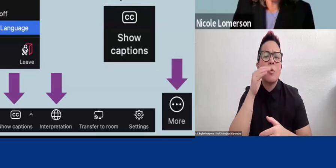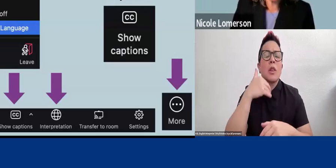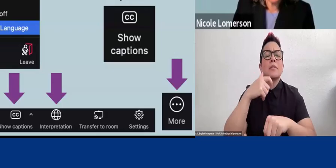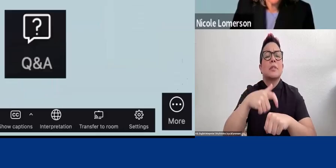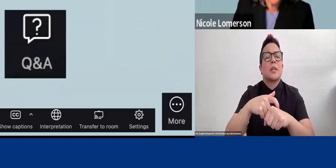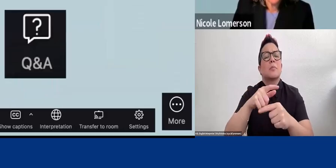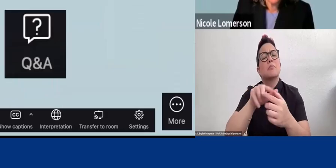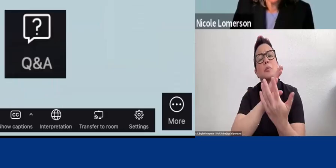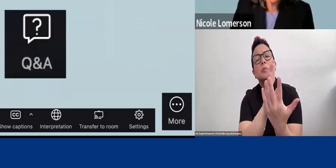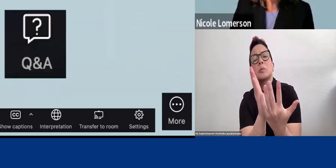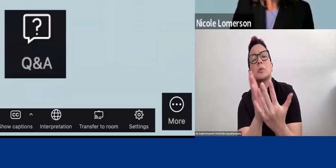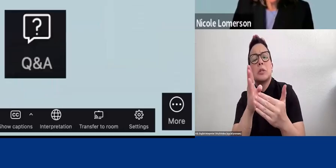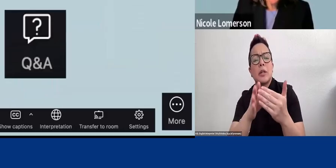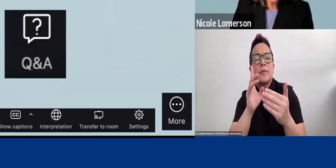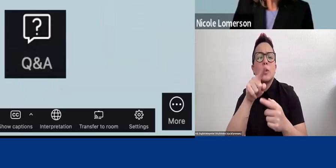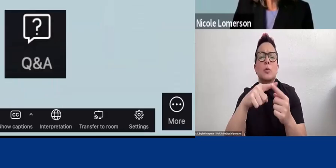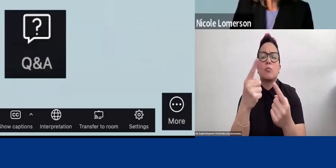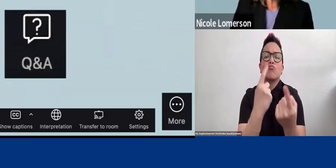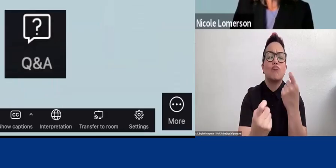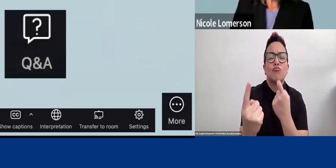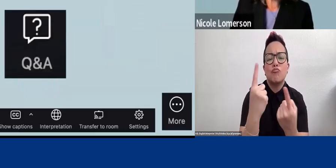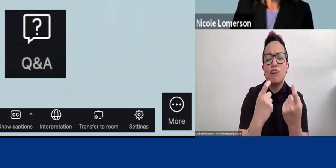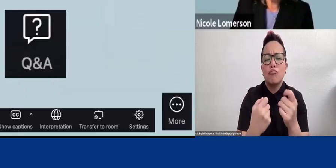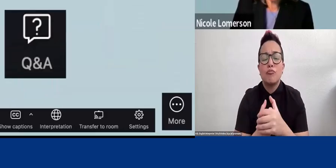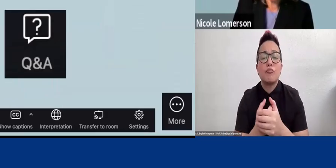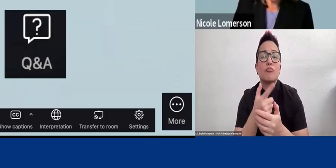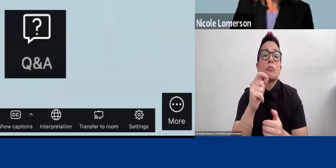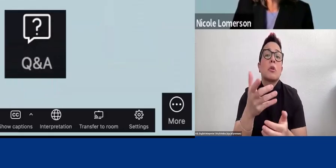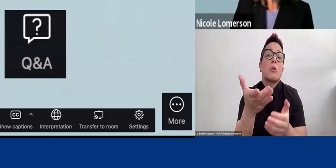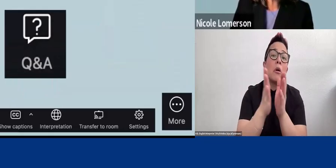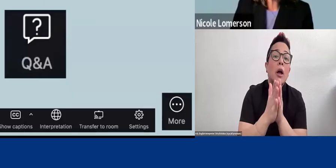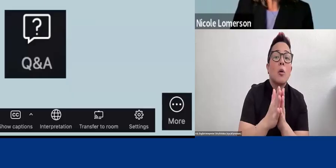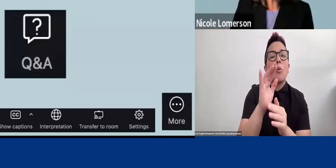to ask questions. To ask or submit a question, please